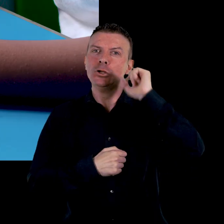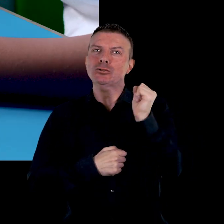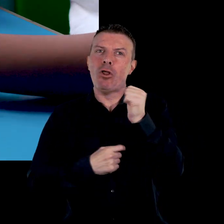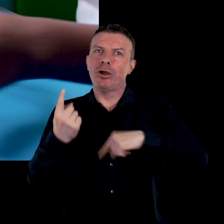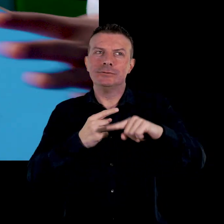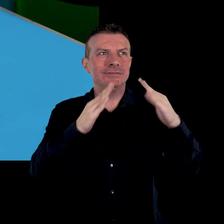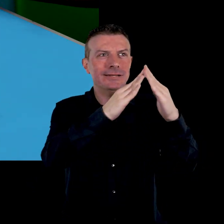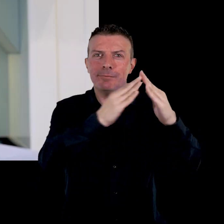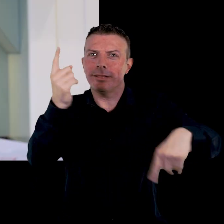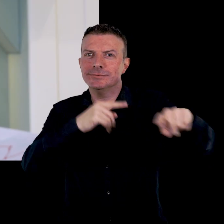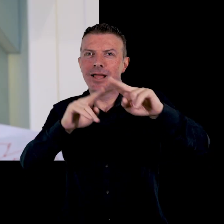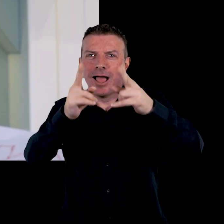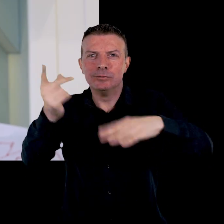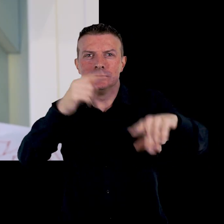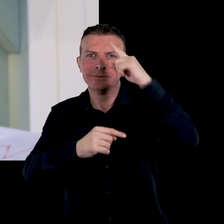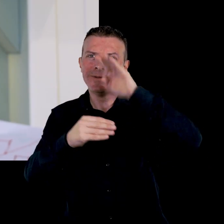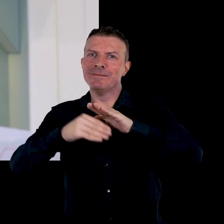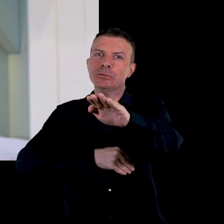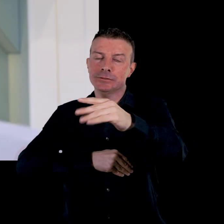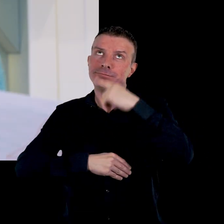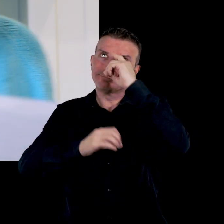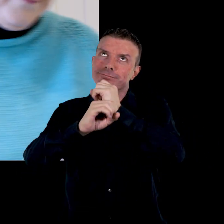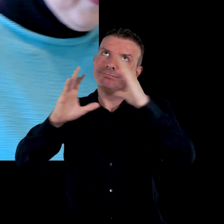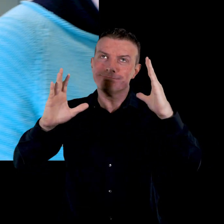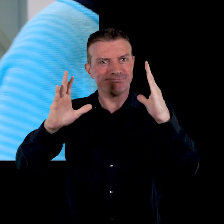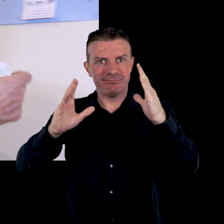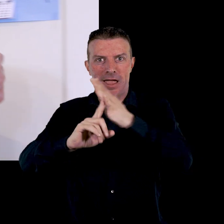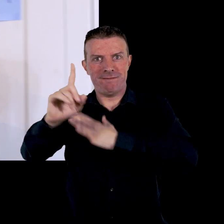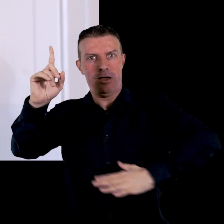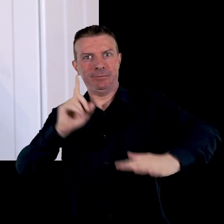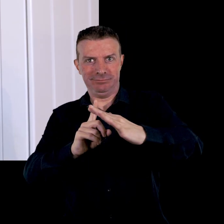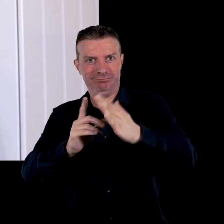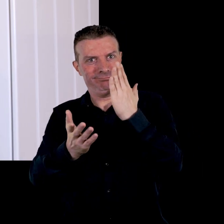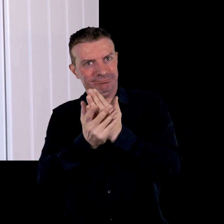When I think of Scotland's settlements and houses in the future, I think of a built environment